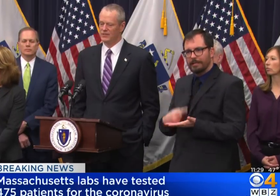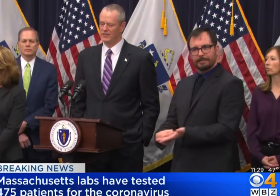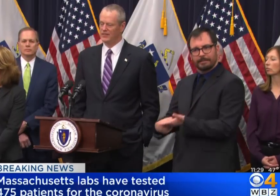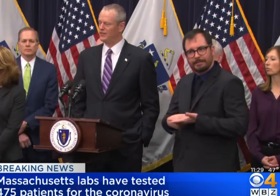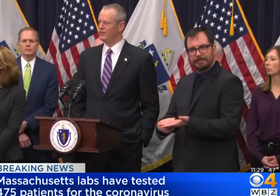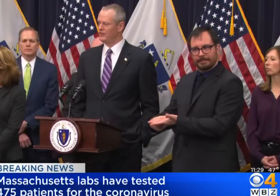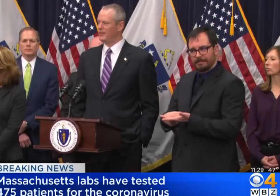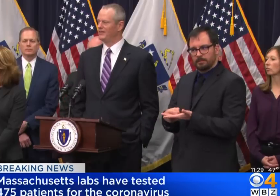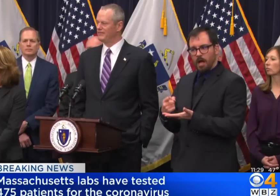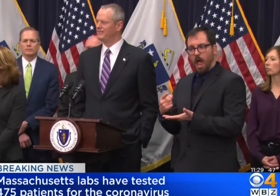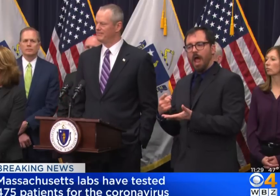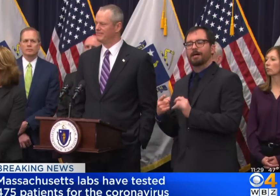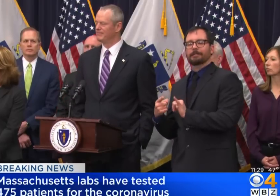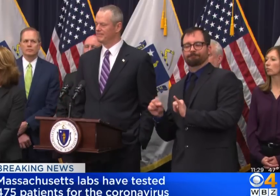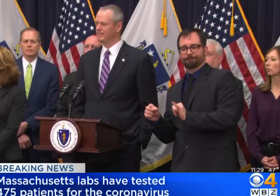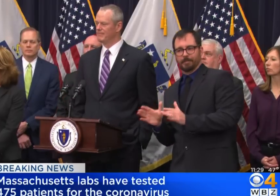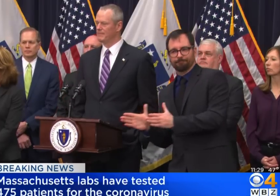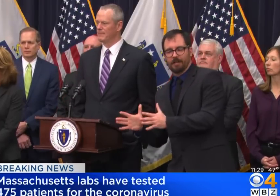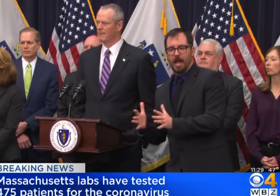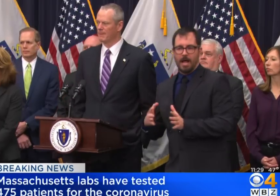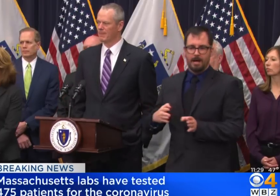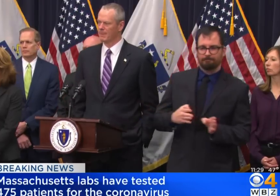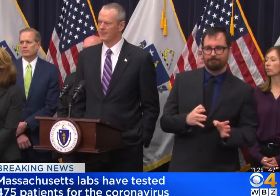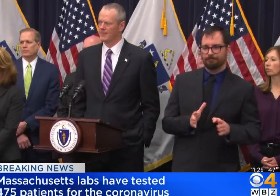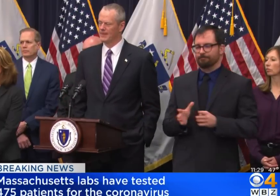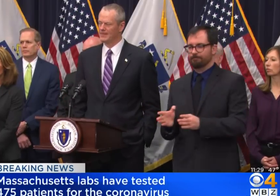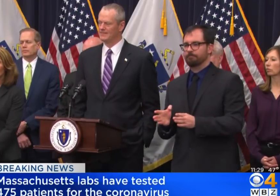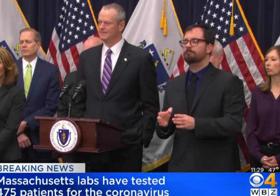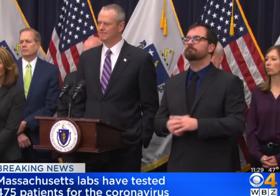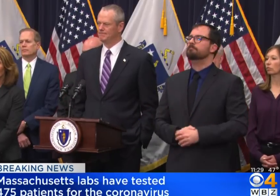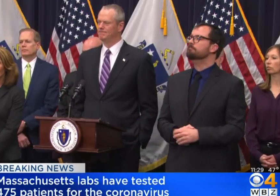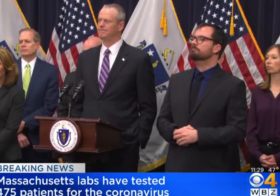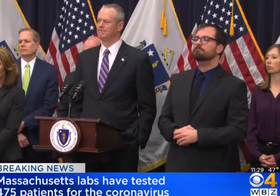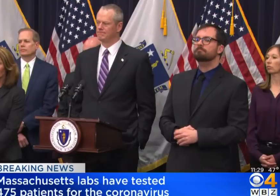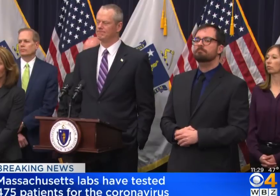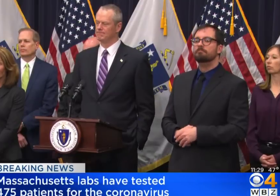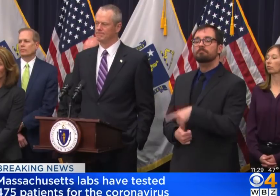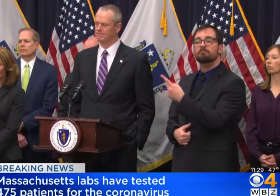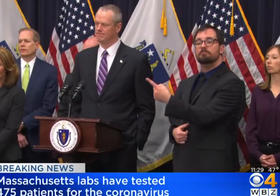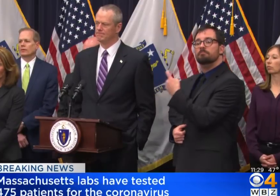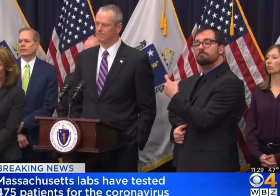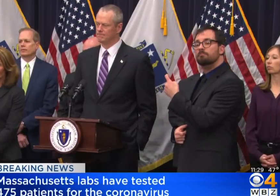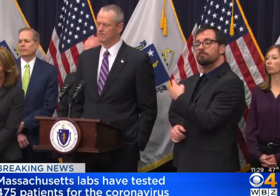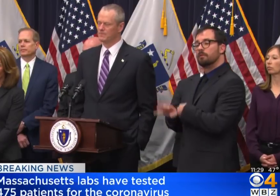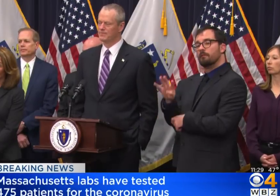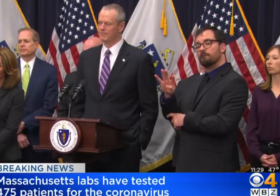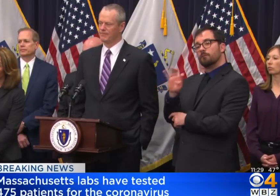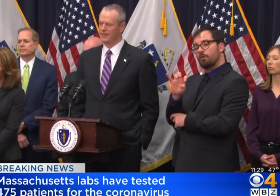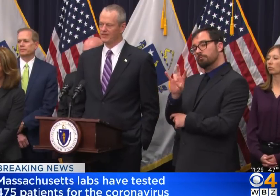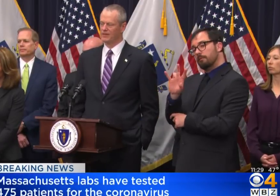FORWARD. THAT IS OBVIOUSLY SOMETHING THAT WE'RE TALKING AMONG OURSELVES